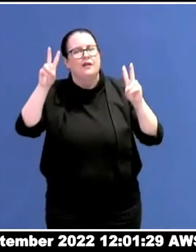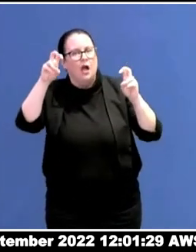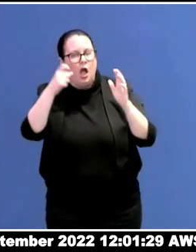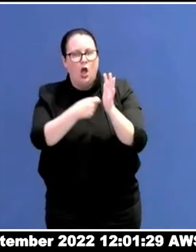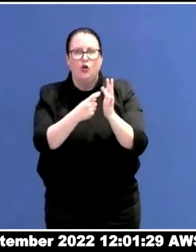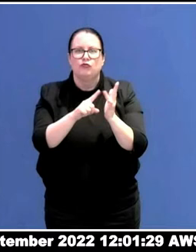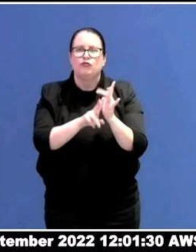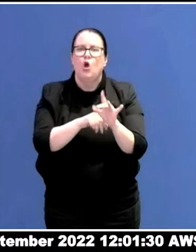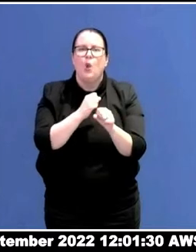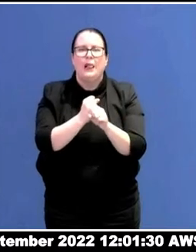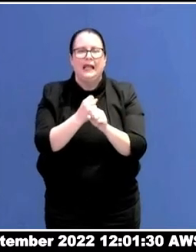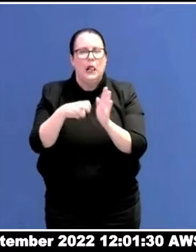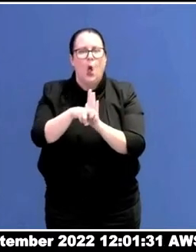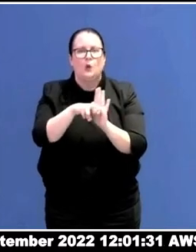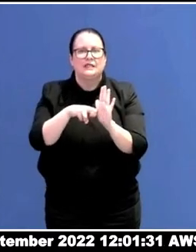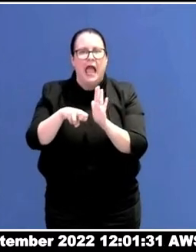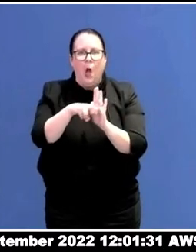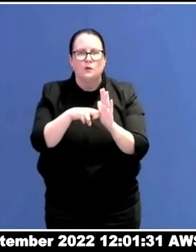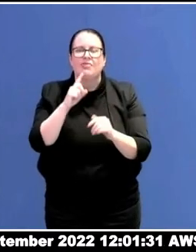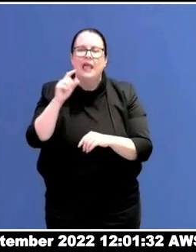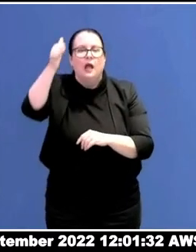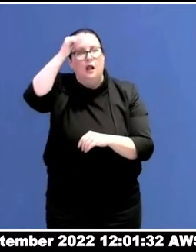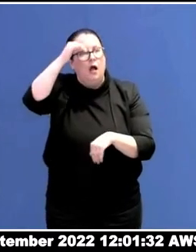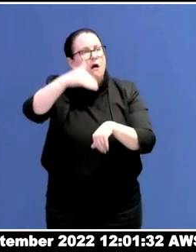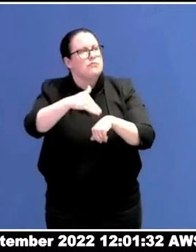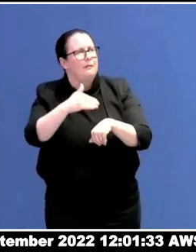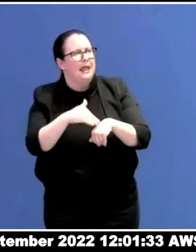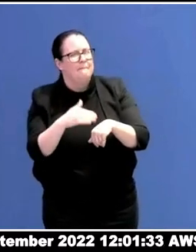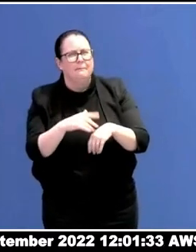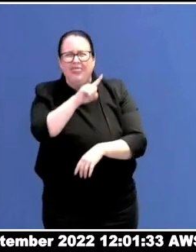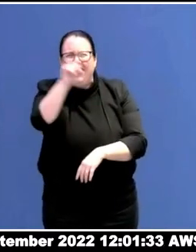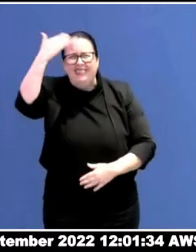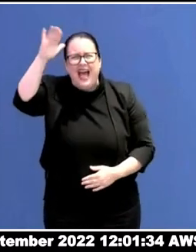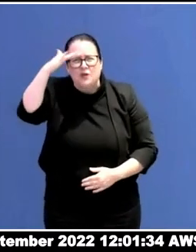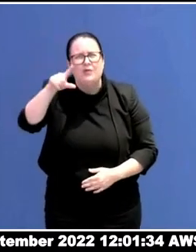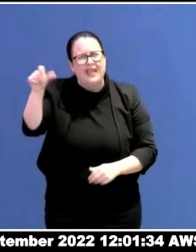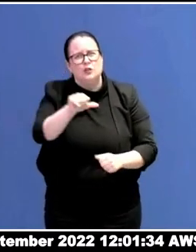problematic, well, when are they going to fix it? Who are the adults here? MS McMAHON: Yes. It's not the children.